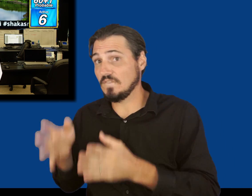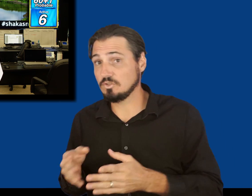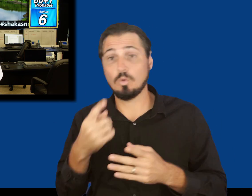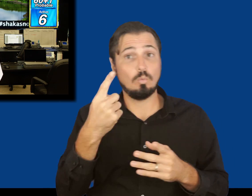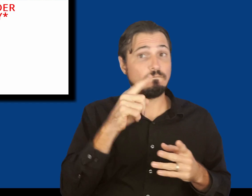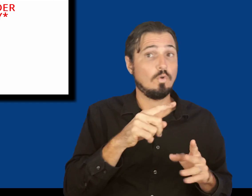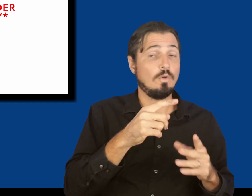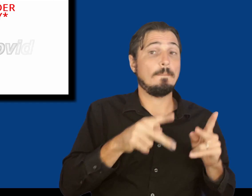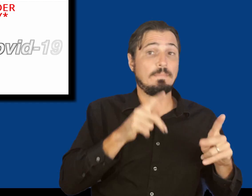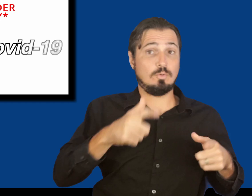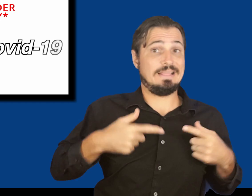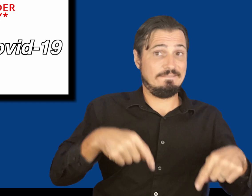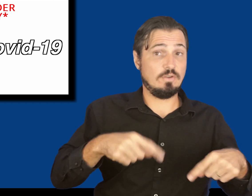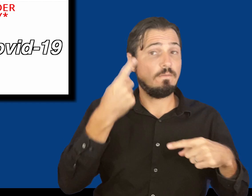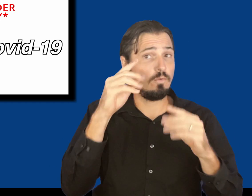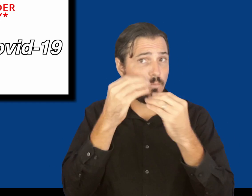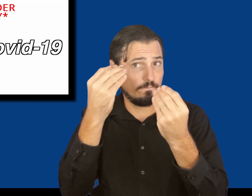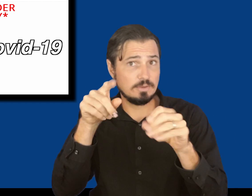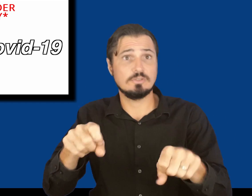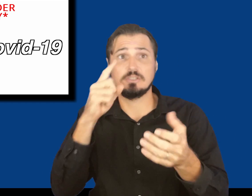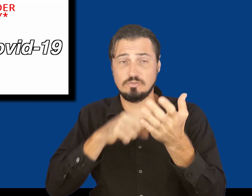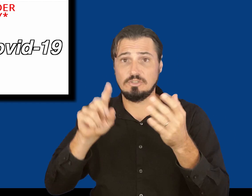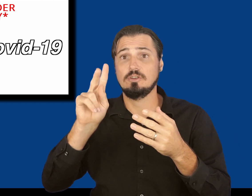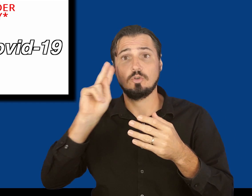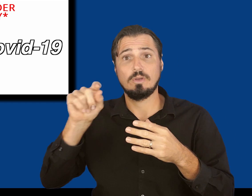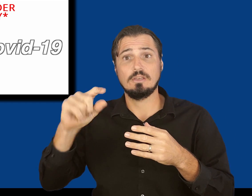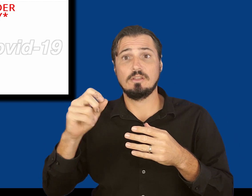please visit Kauai.gov/covid-19